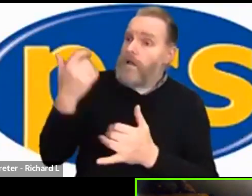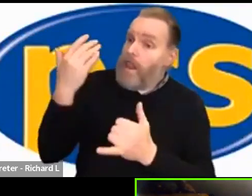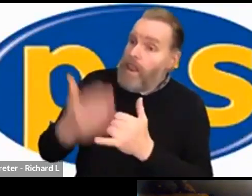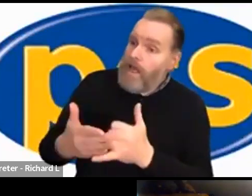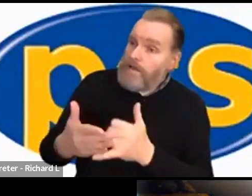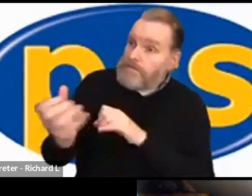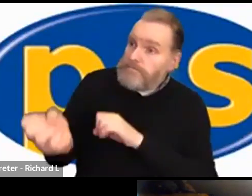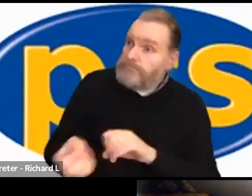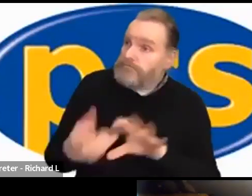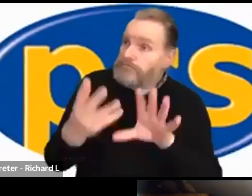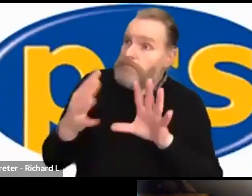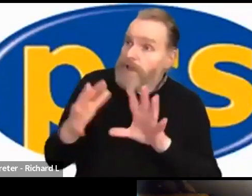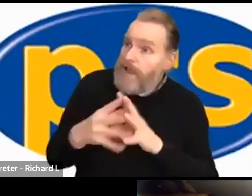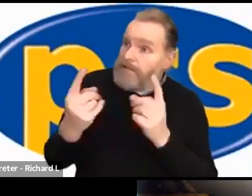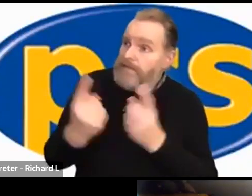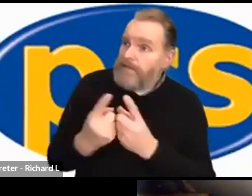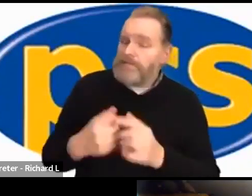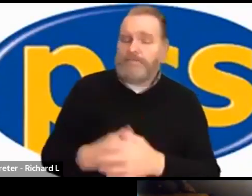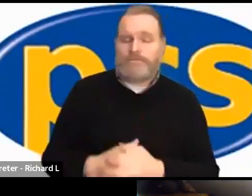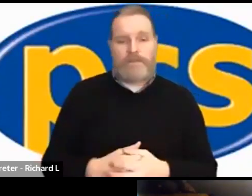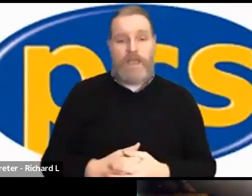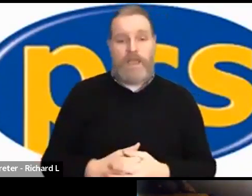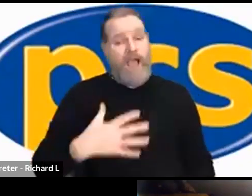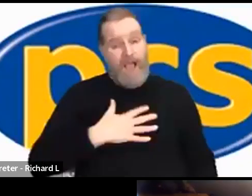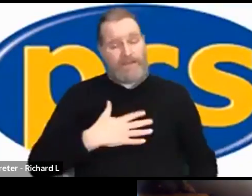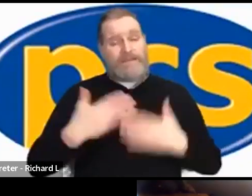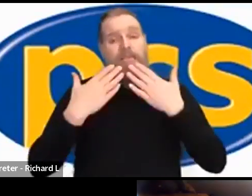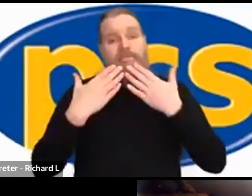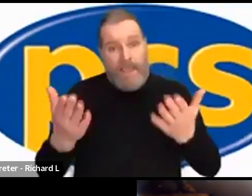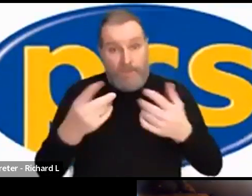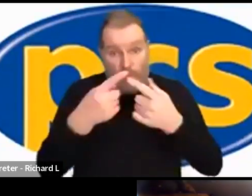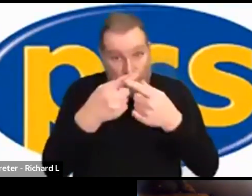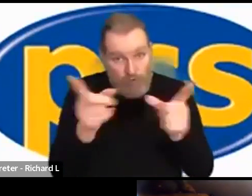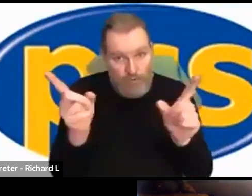would like to stay close